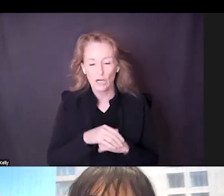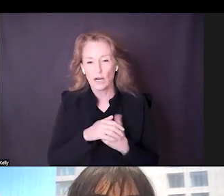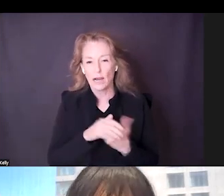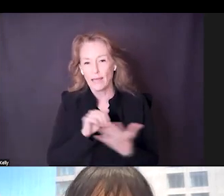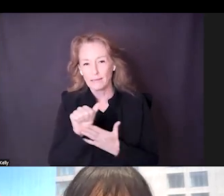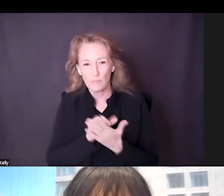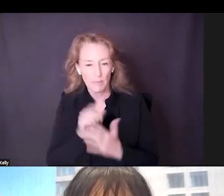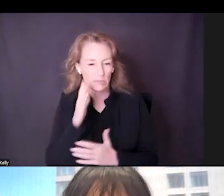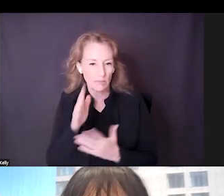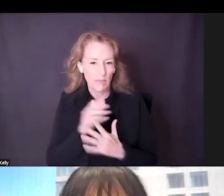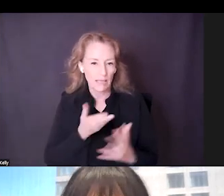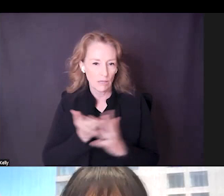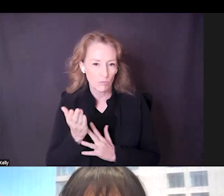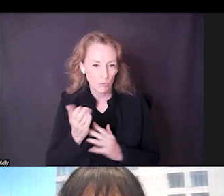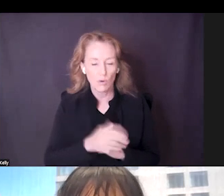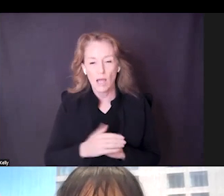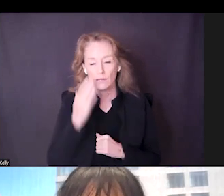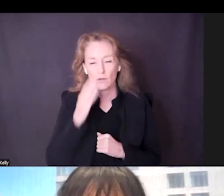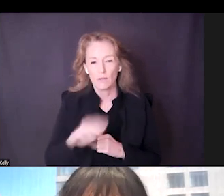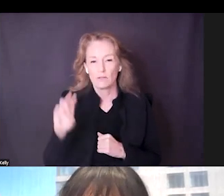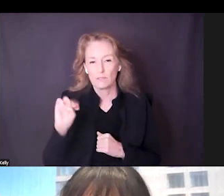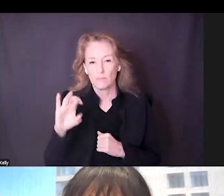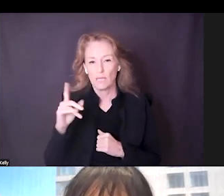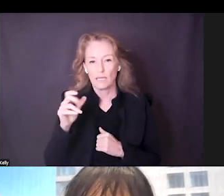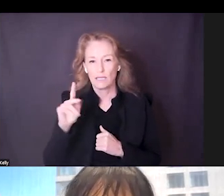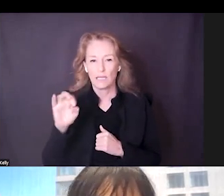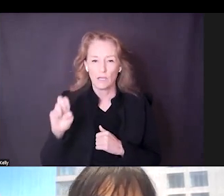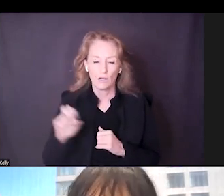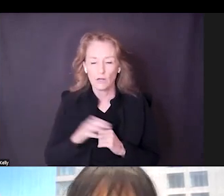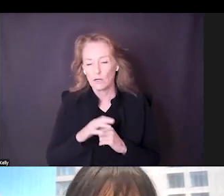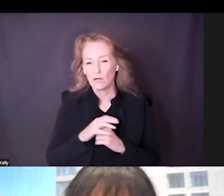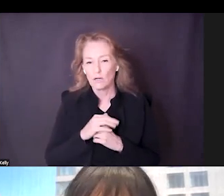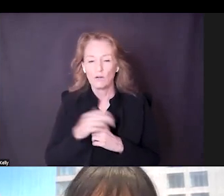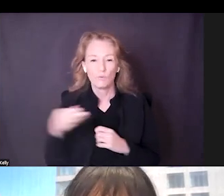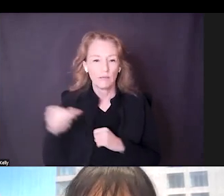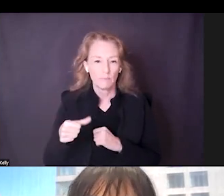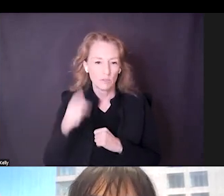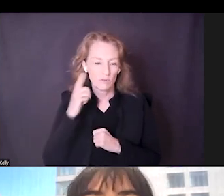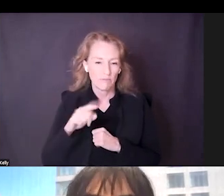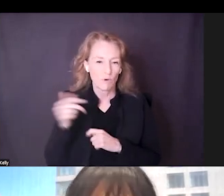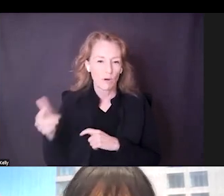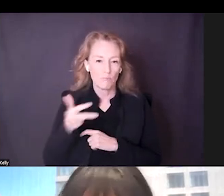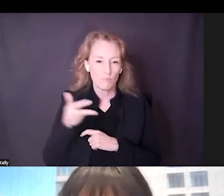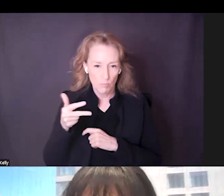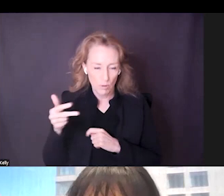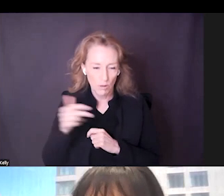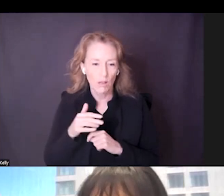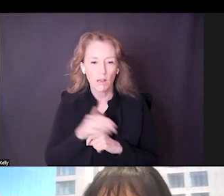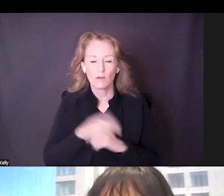I KNOW THERE IS ONE MEDICARE REIMBURSEMENT FOR MOBILE CRISIS THAT IS BEING CONSIDERED. 00 A.M.